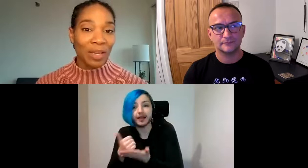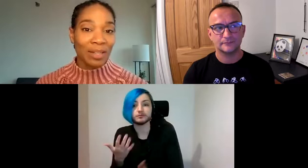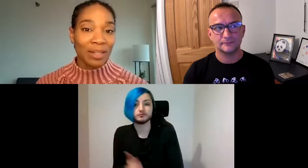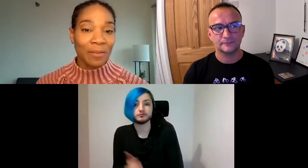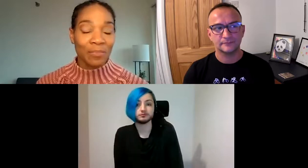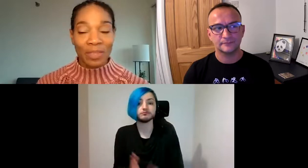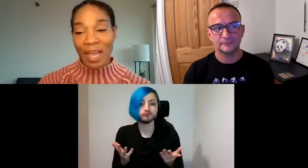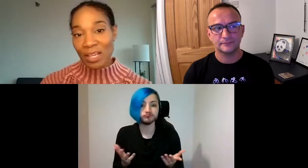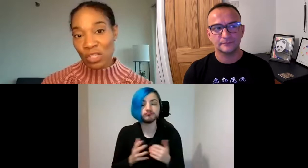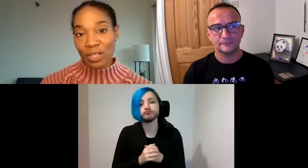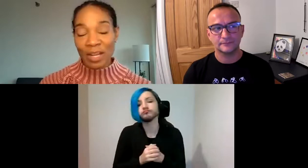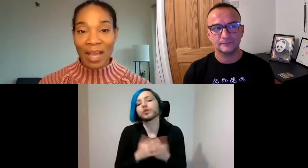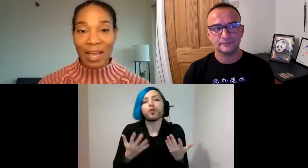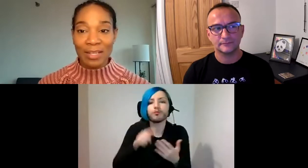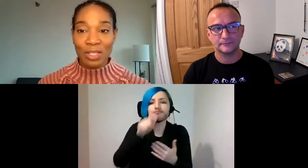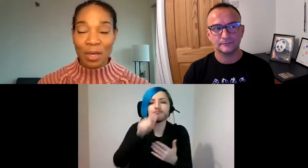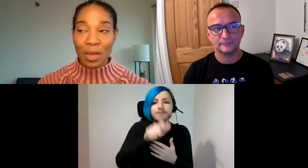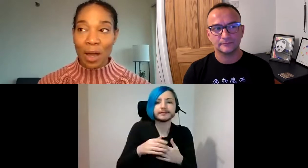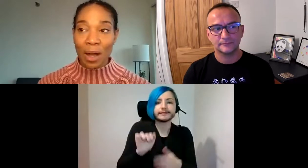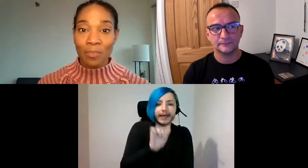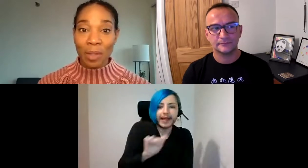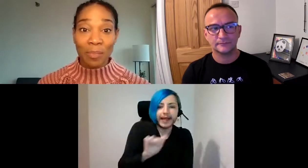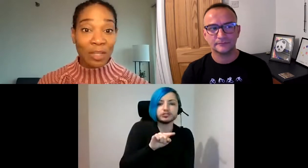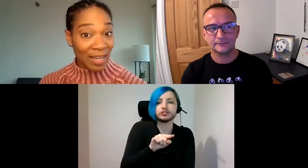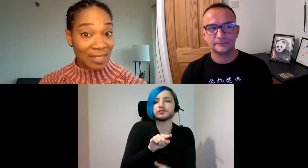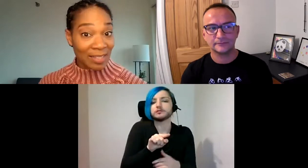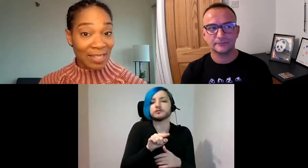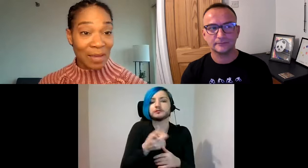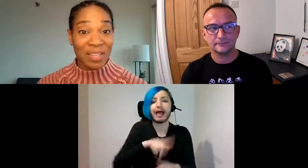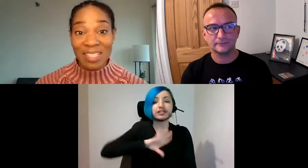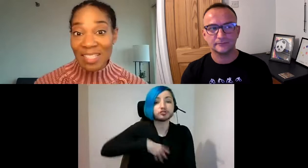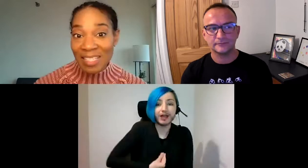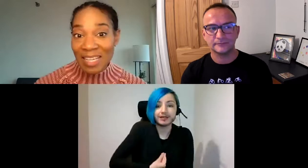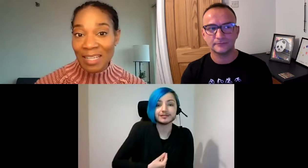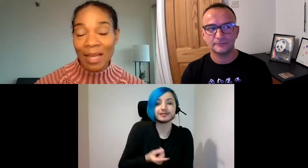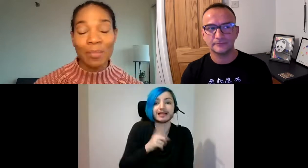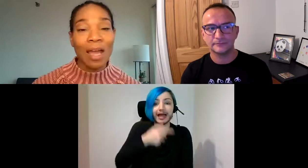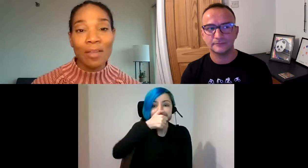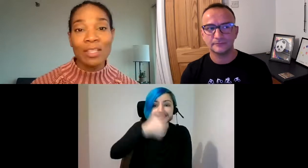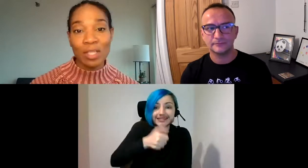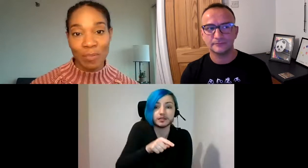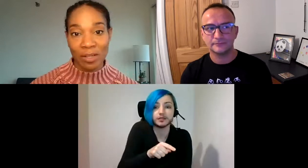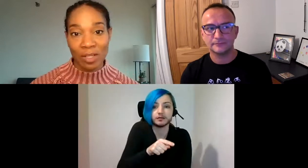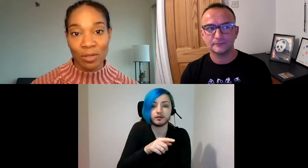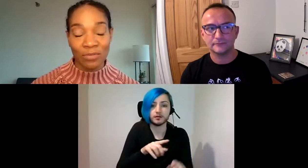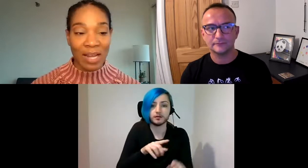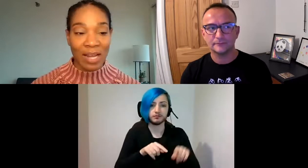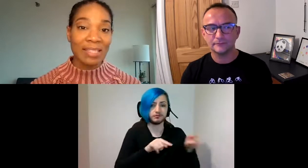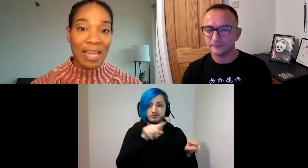sexuality of identities helps implement language, because these identities are very very different.